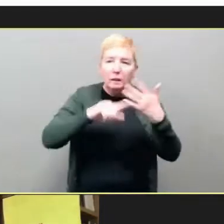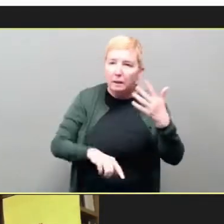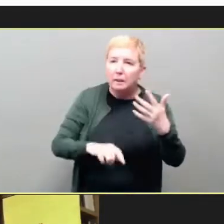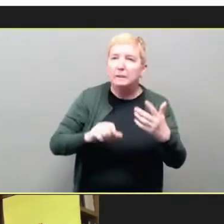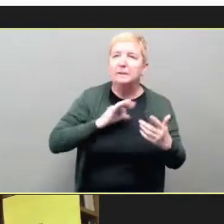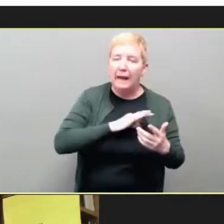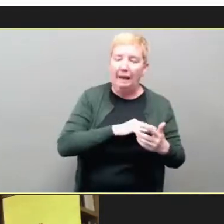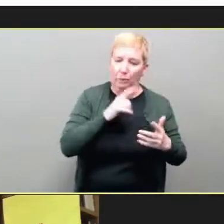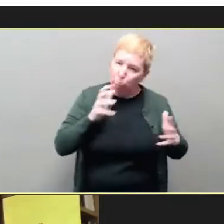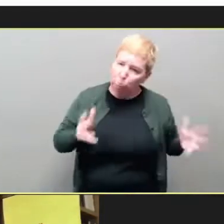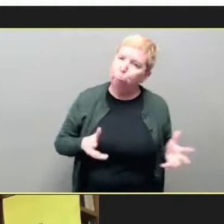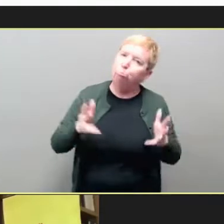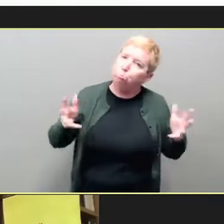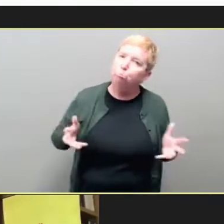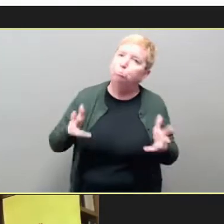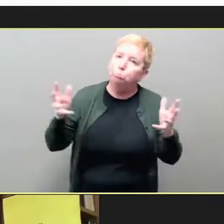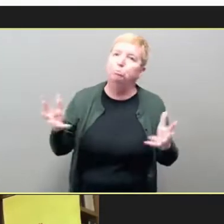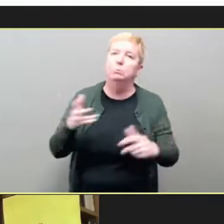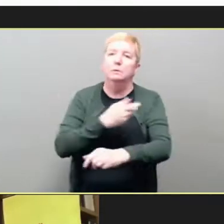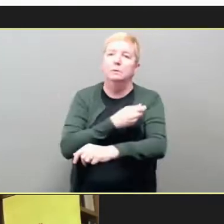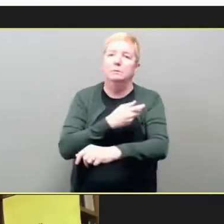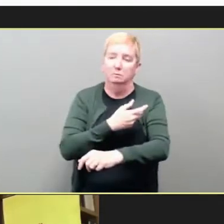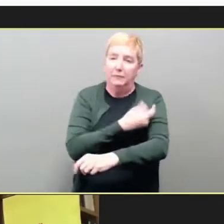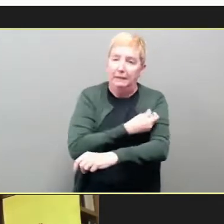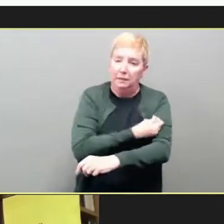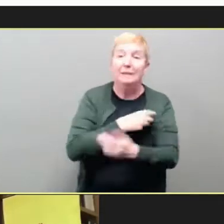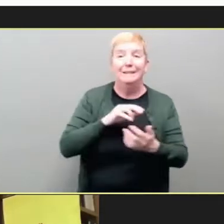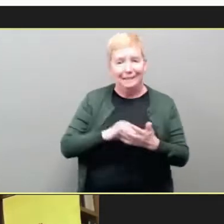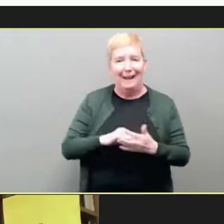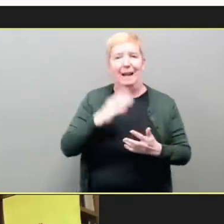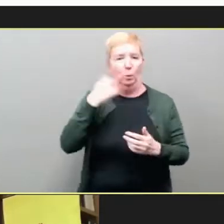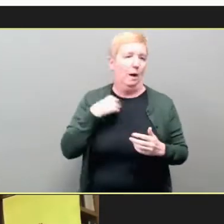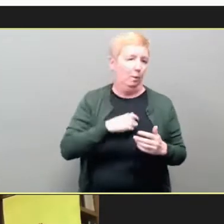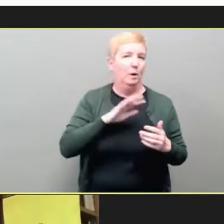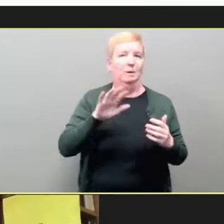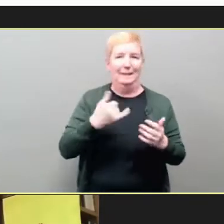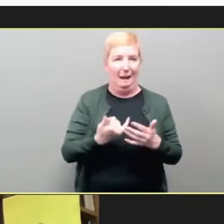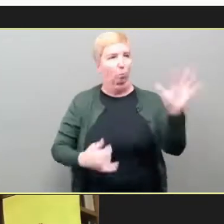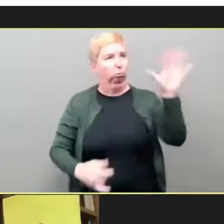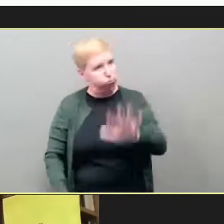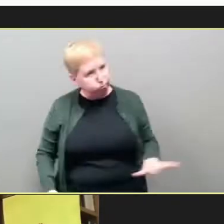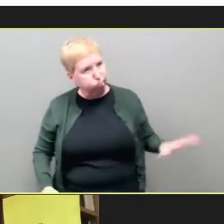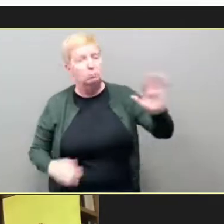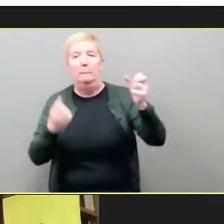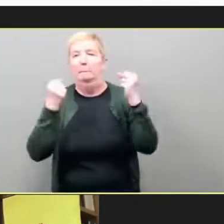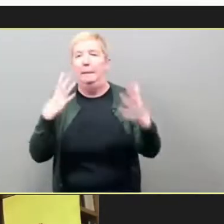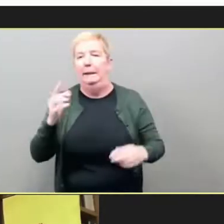gotten us to this art. Almost all turquoise state state that we're in today.